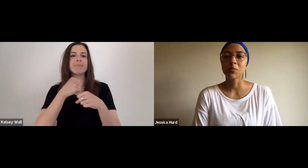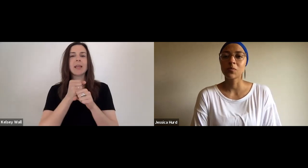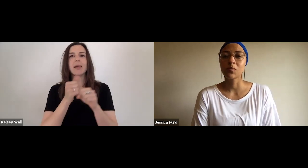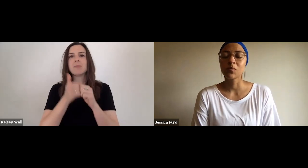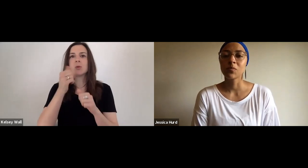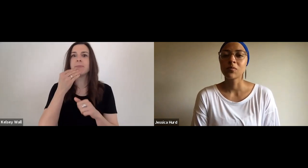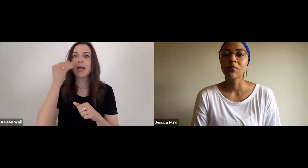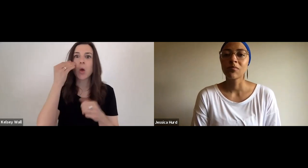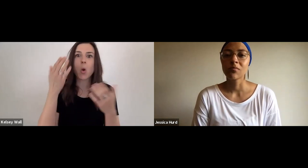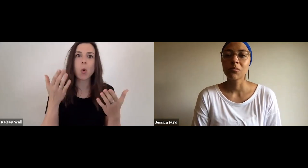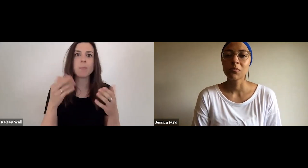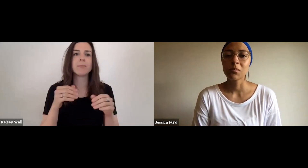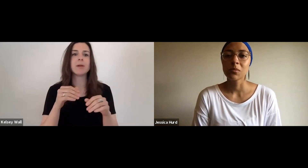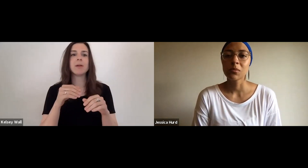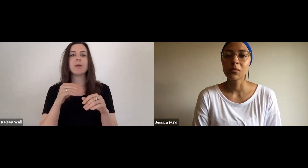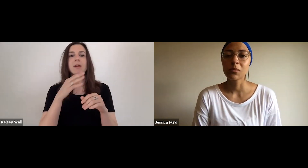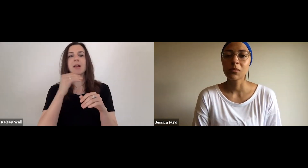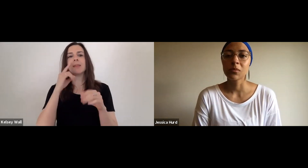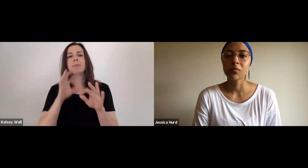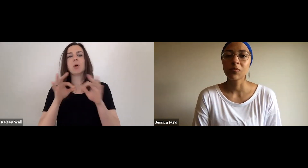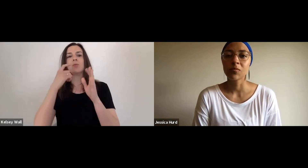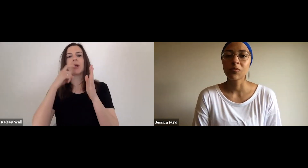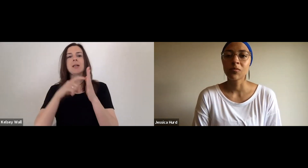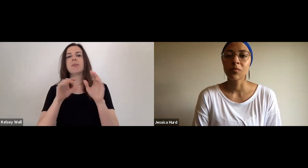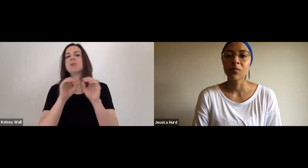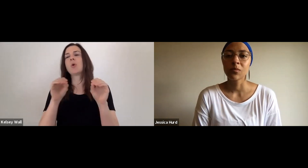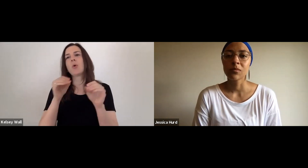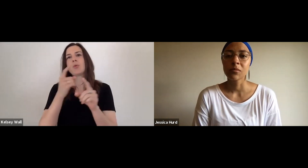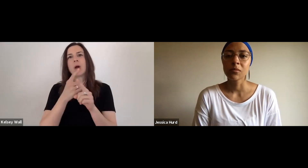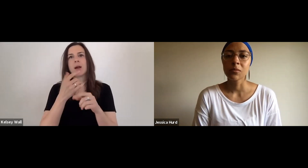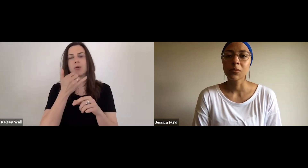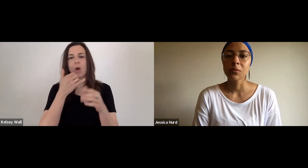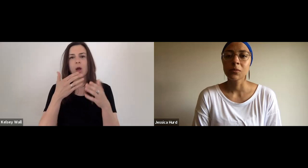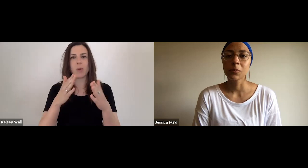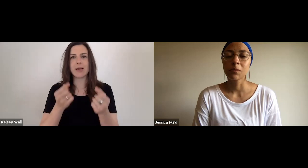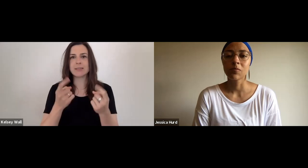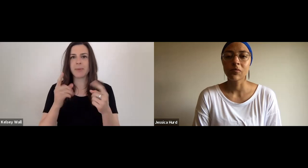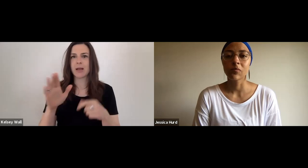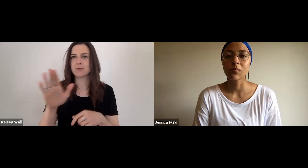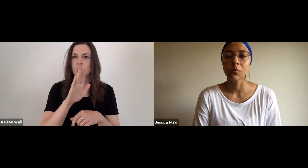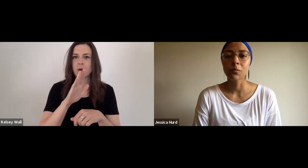Here, the person is trying to make the most of their time at home, but it's important to understand